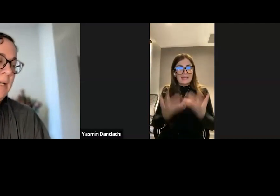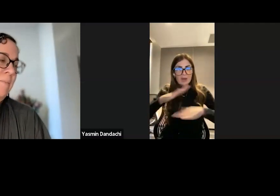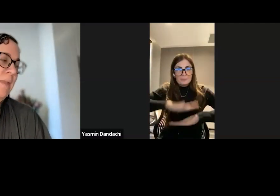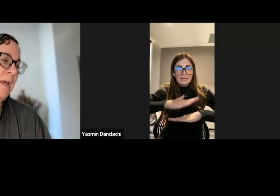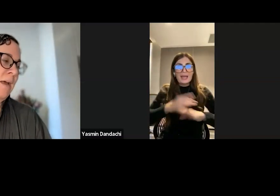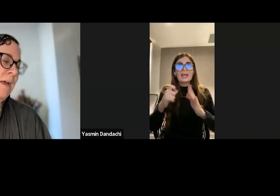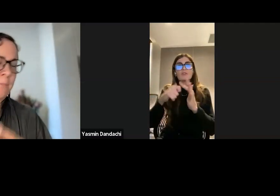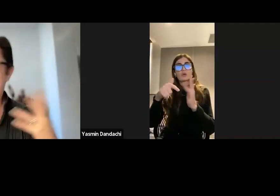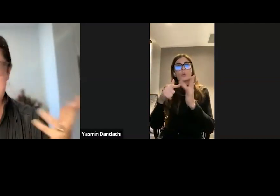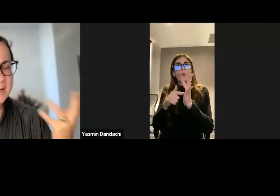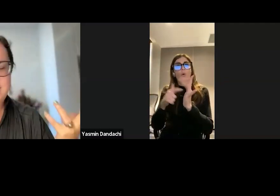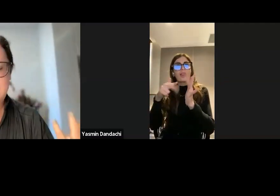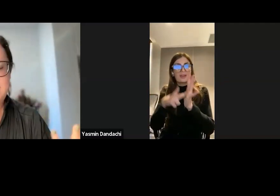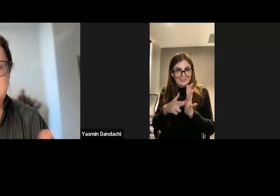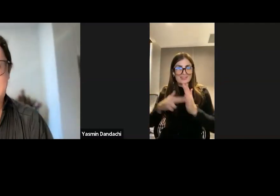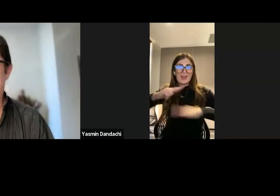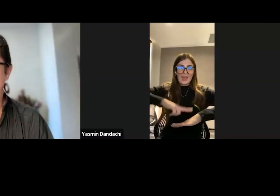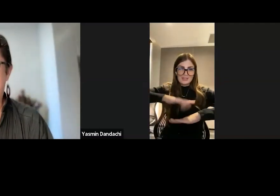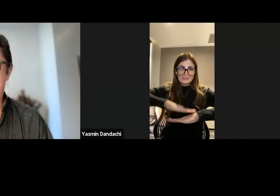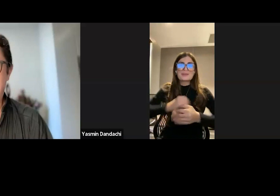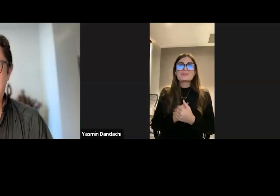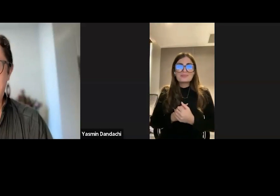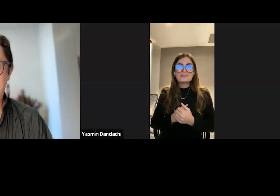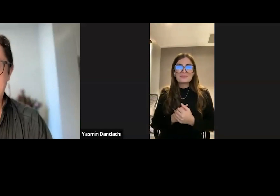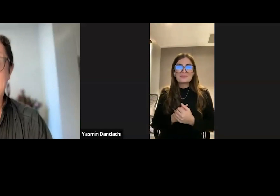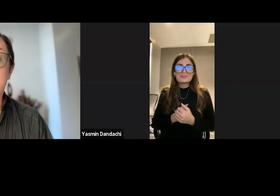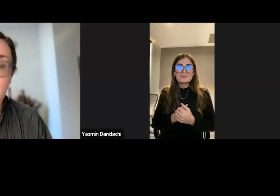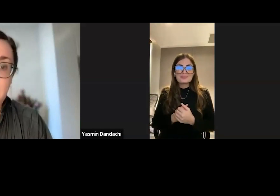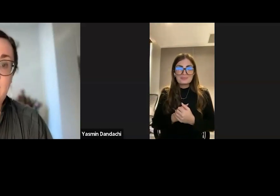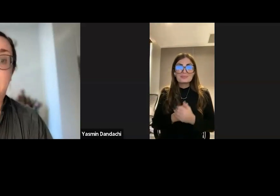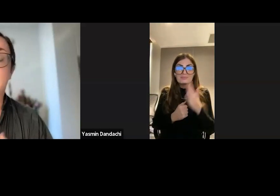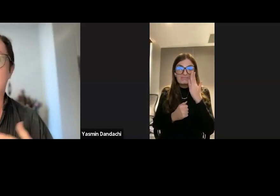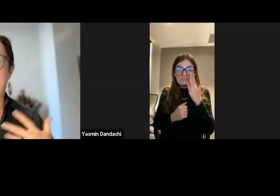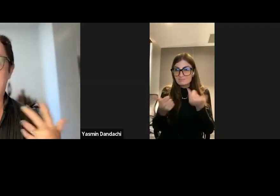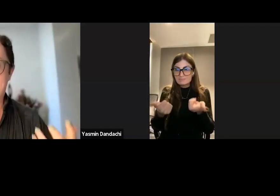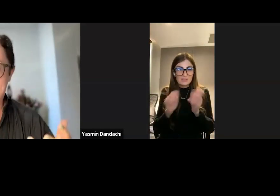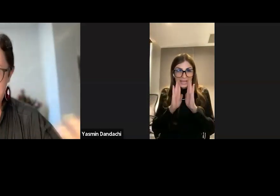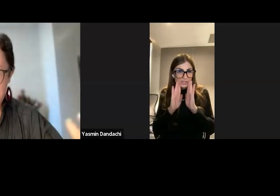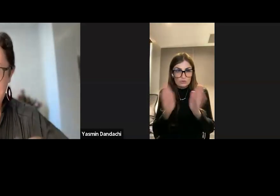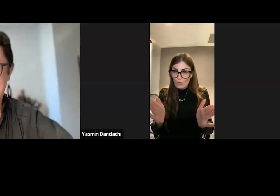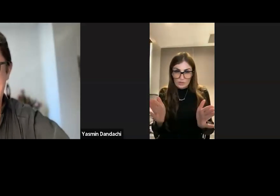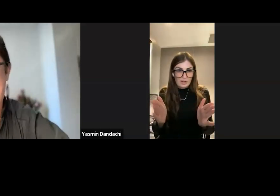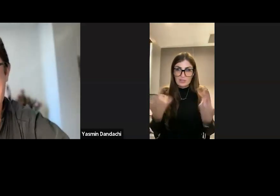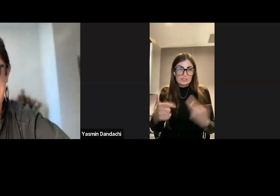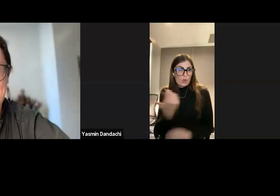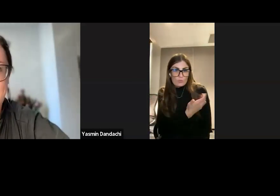And just that that's nothing short of extraordinary and an extraordinary privilege to share with you all.